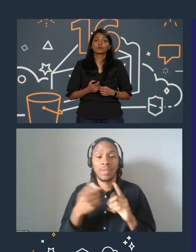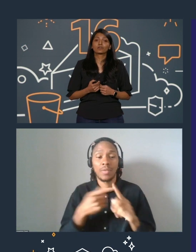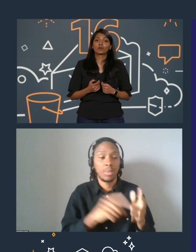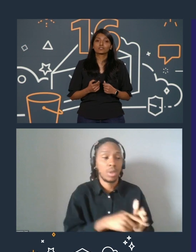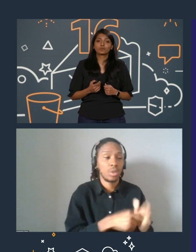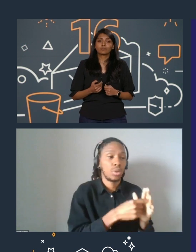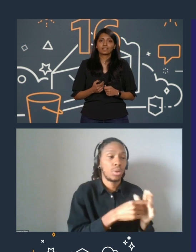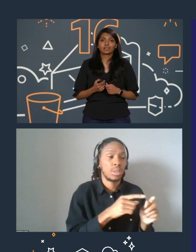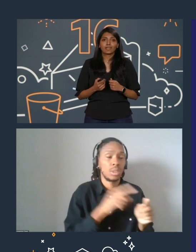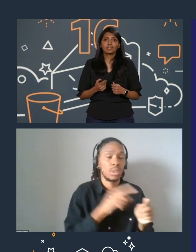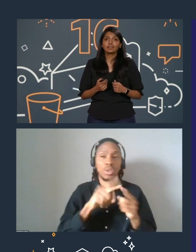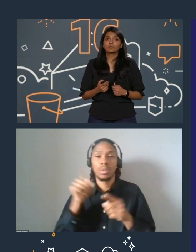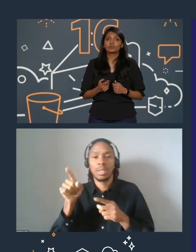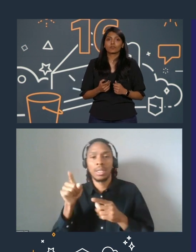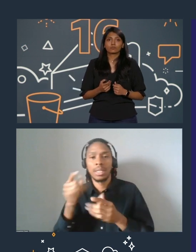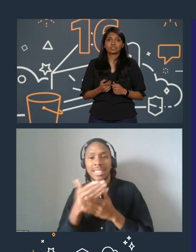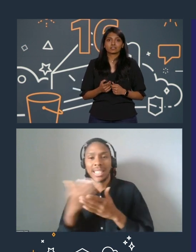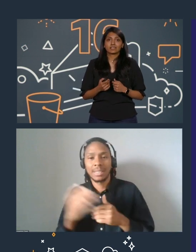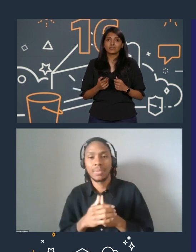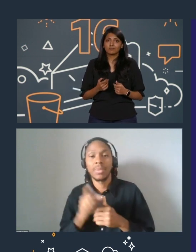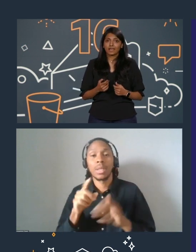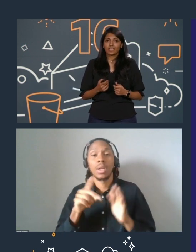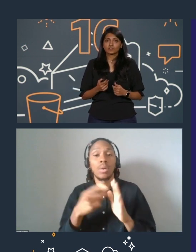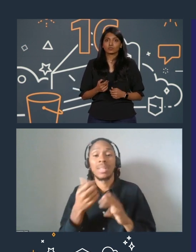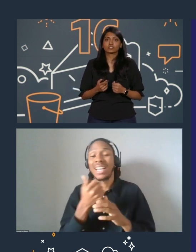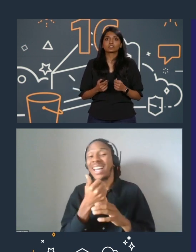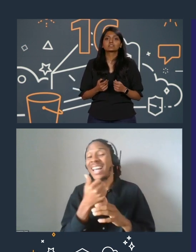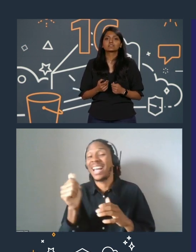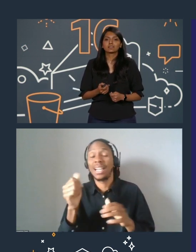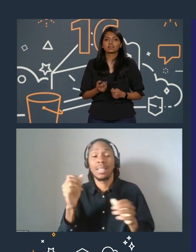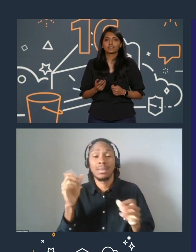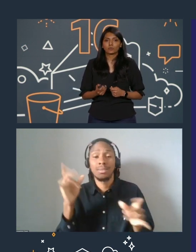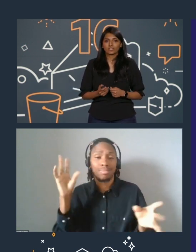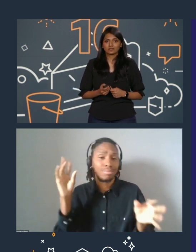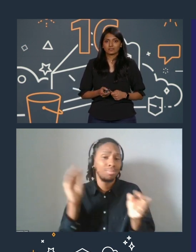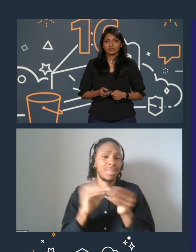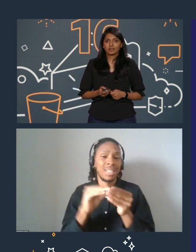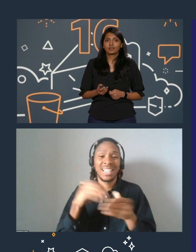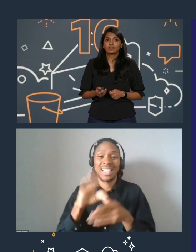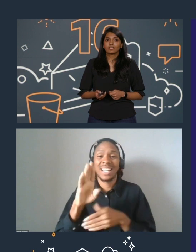You can also replicate any number of objects in a batch with just a single request.